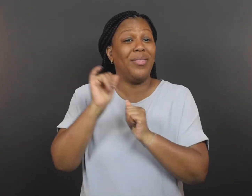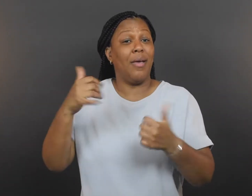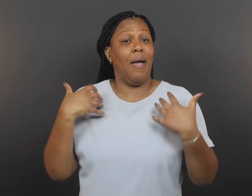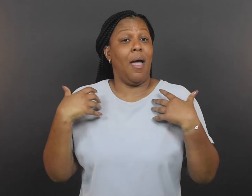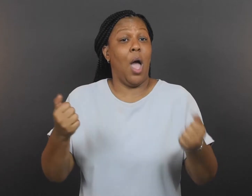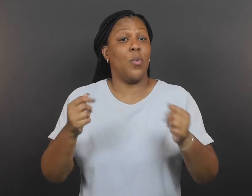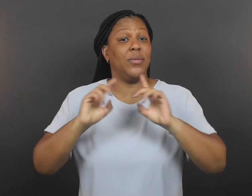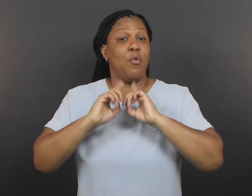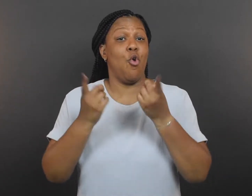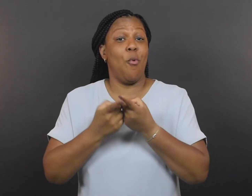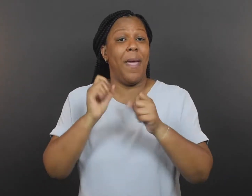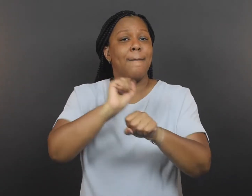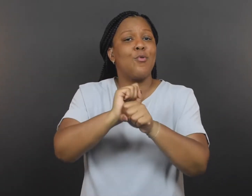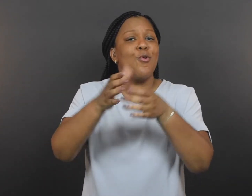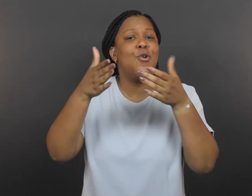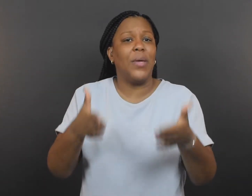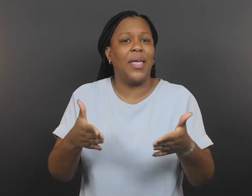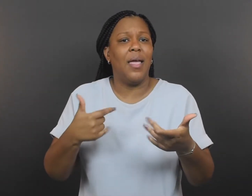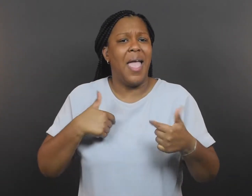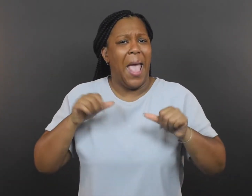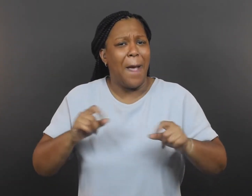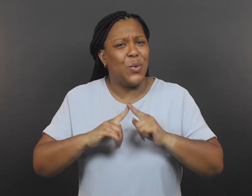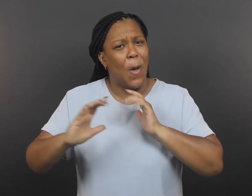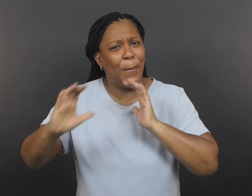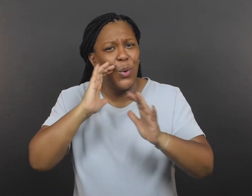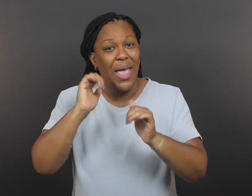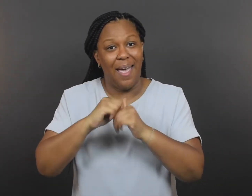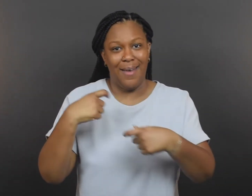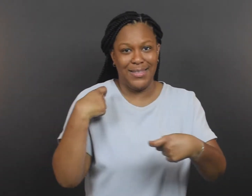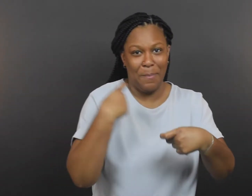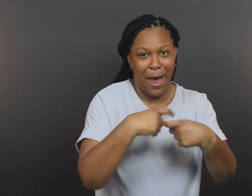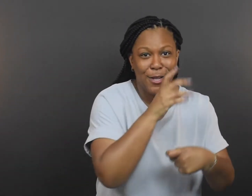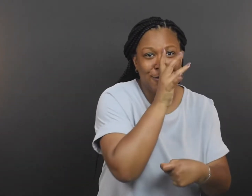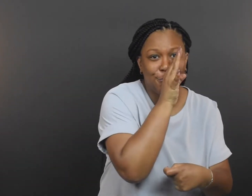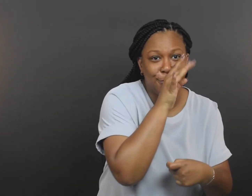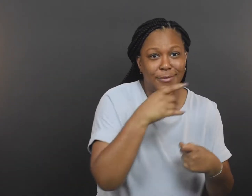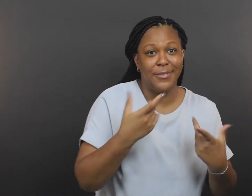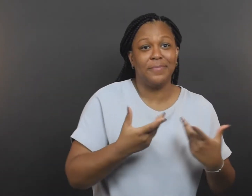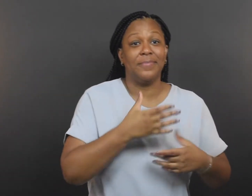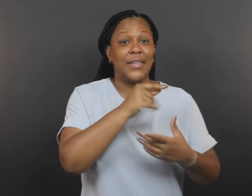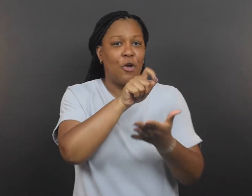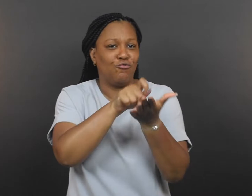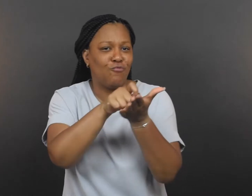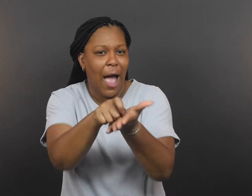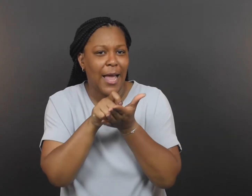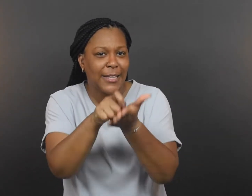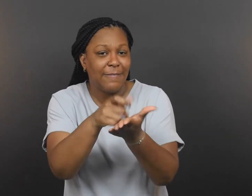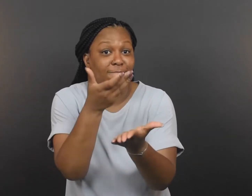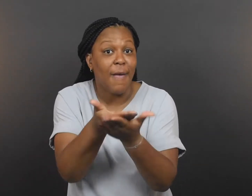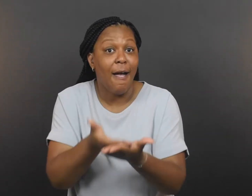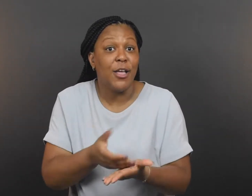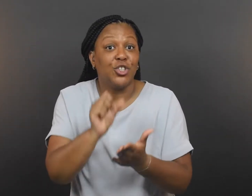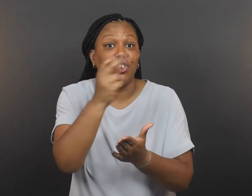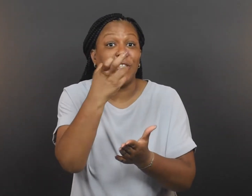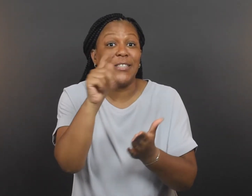“Working with health department employees, being able to communicate with Spanish speakers, writing fact sheets for the public,